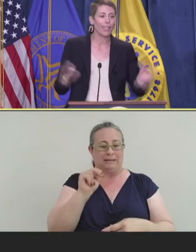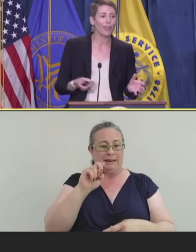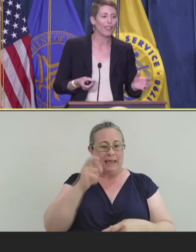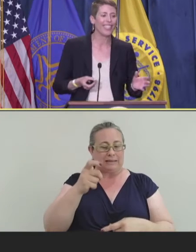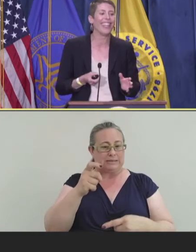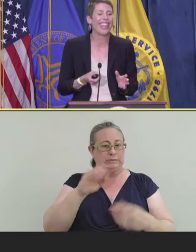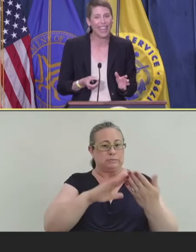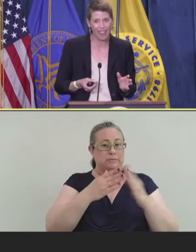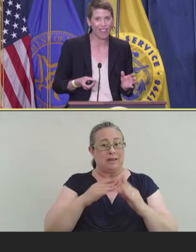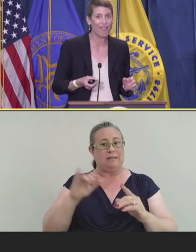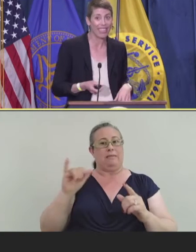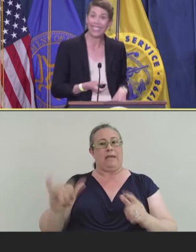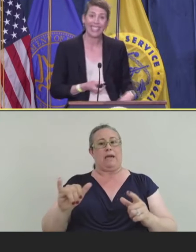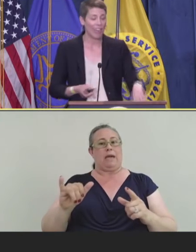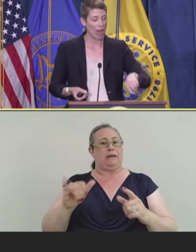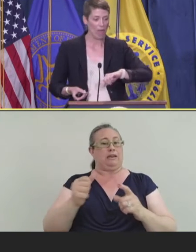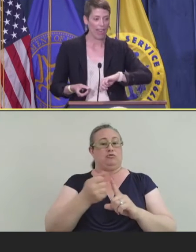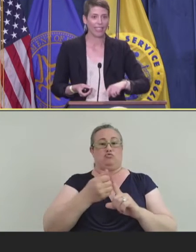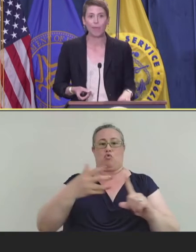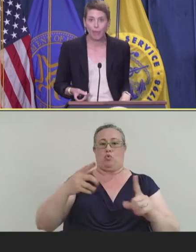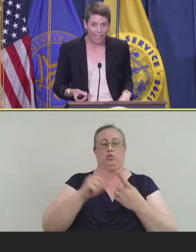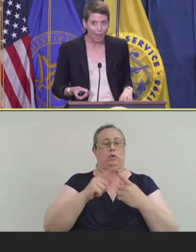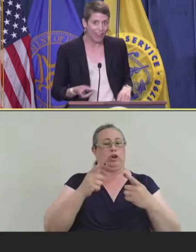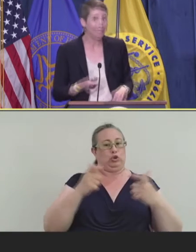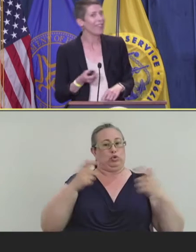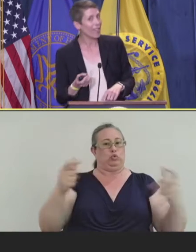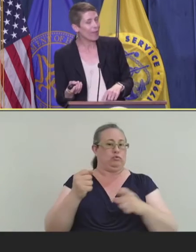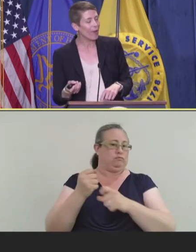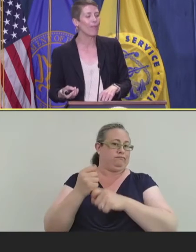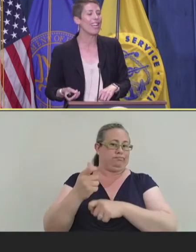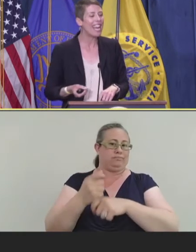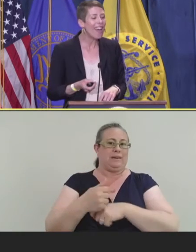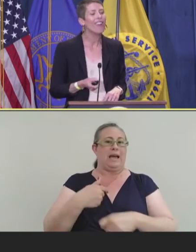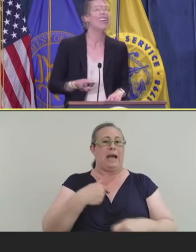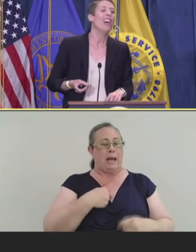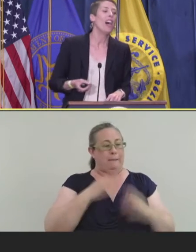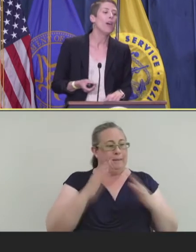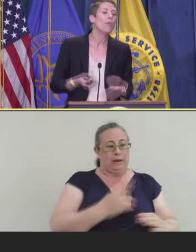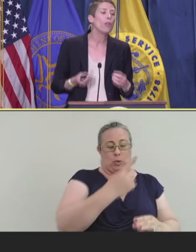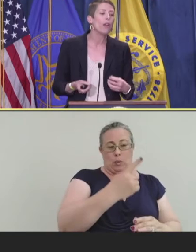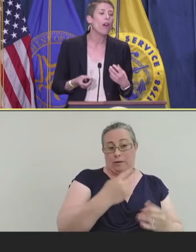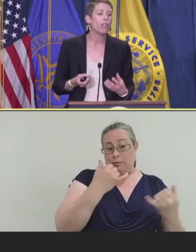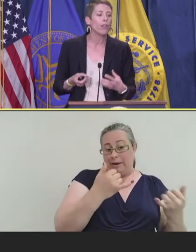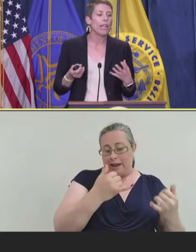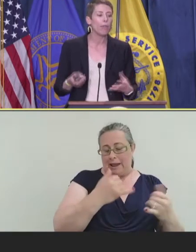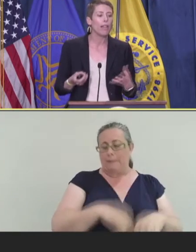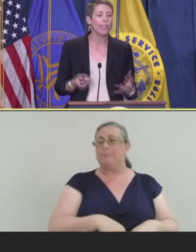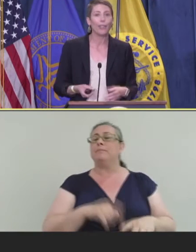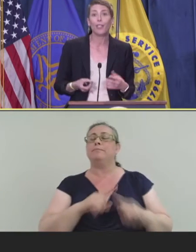huge annual event. In fact, I'm planning one, year 4 right now. But we are also able every year to do